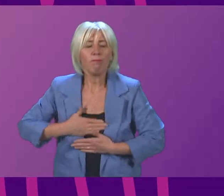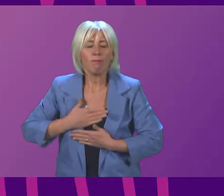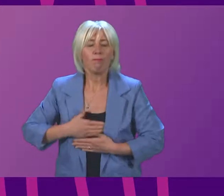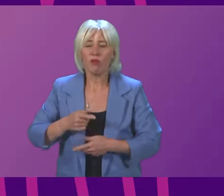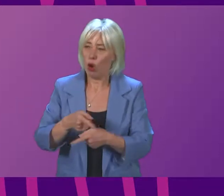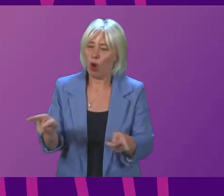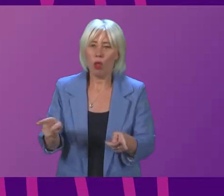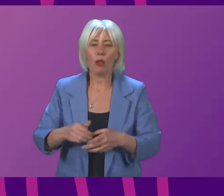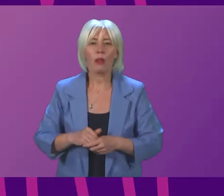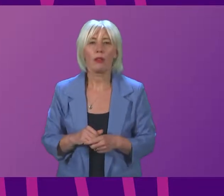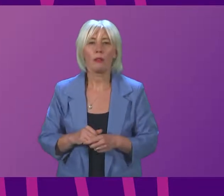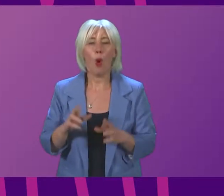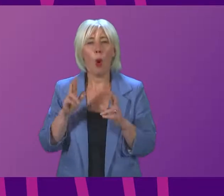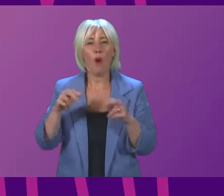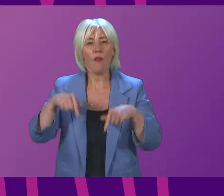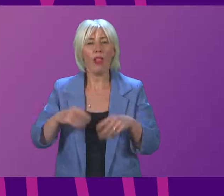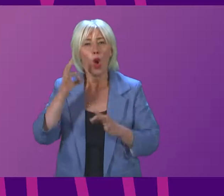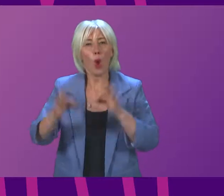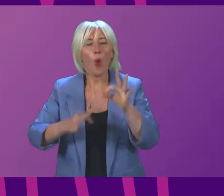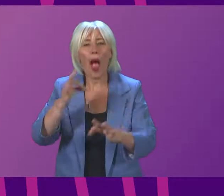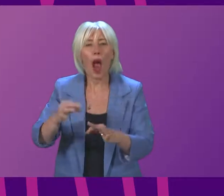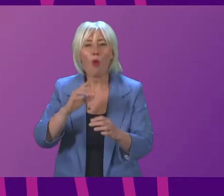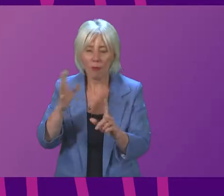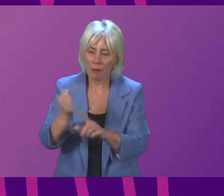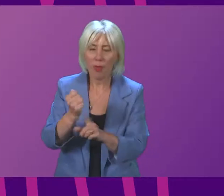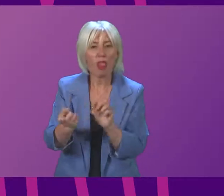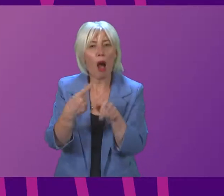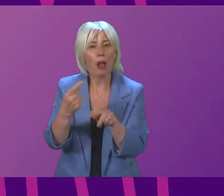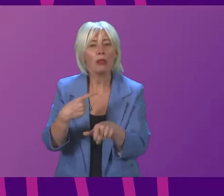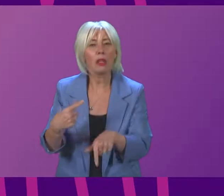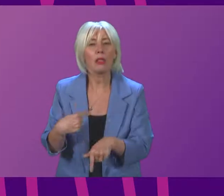I hope that this inquiry will help to provide the answers for which those individuals search.